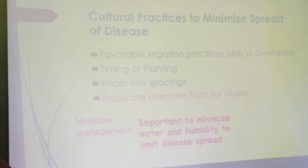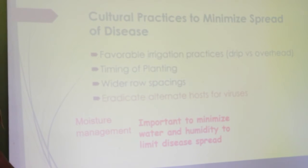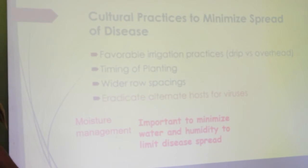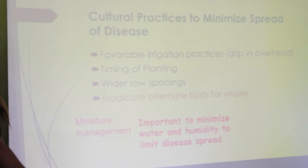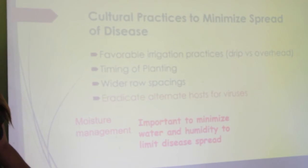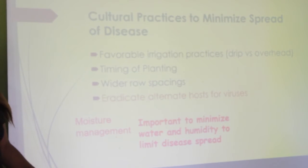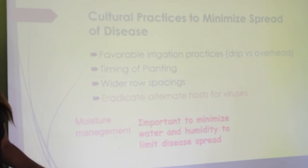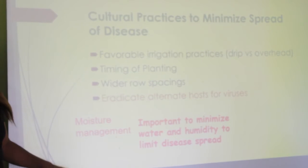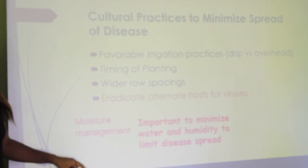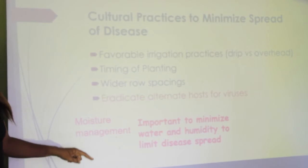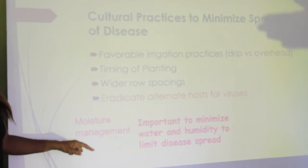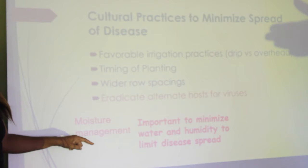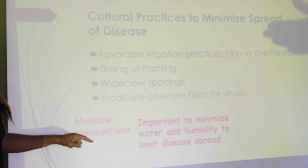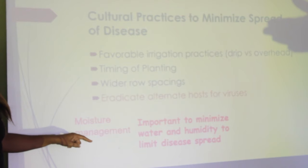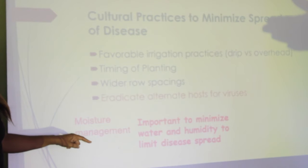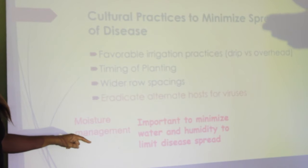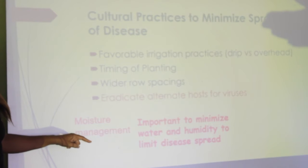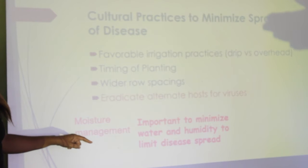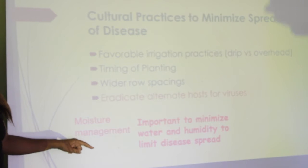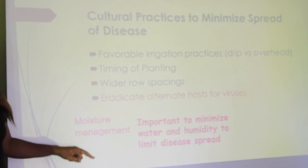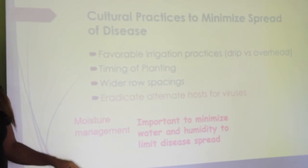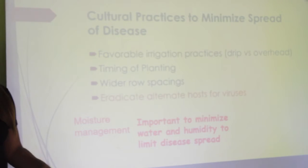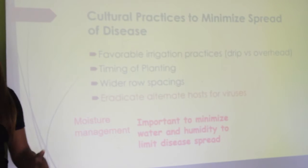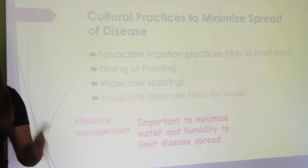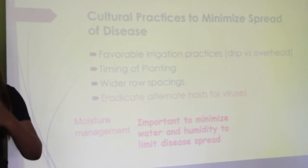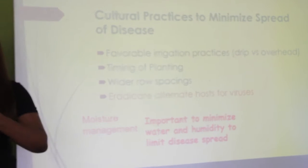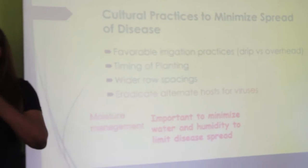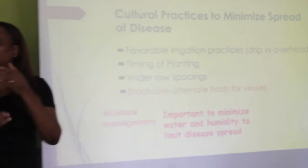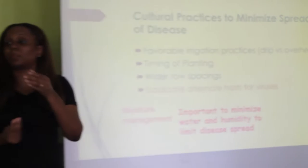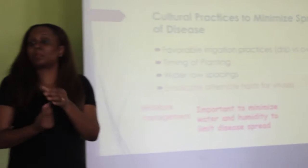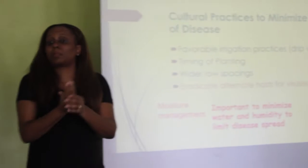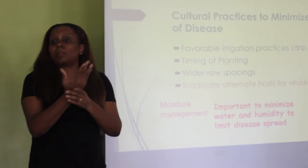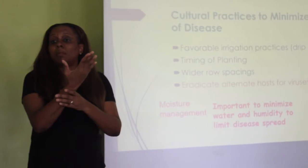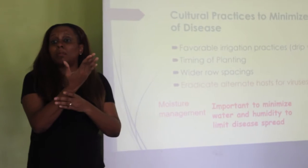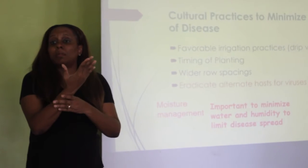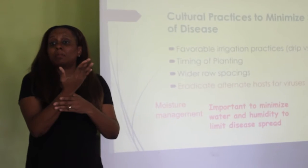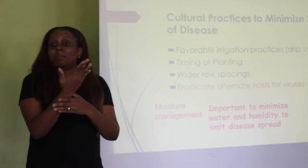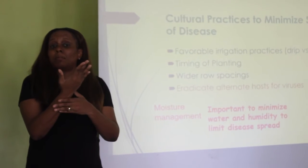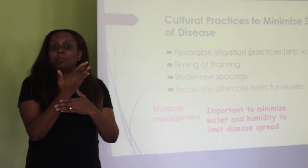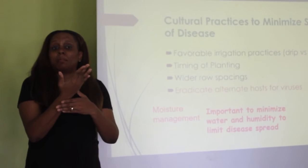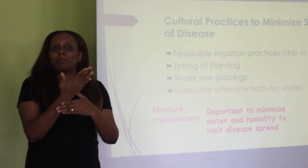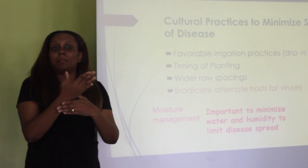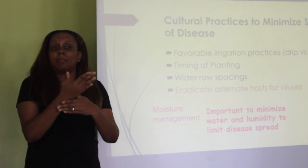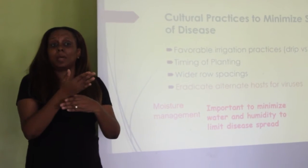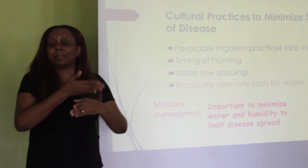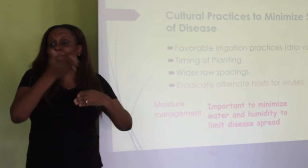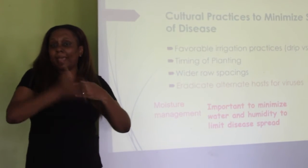that may grow in the cooler months and some may grow any time of the year so we have to